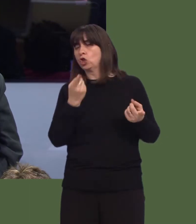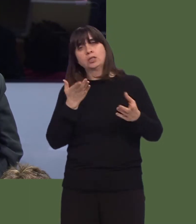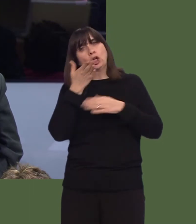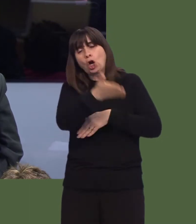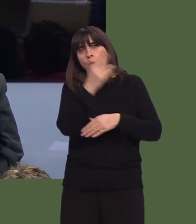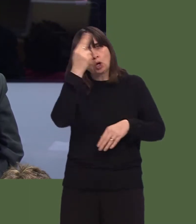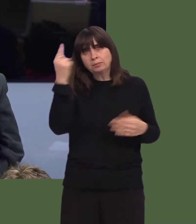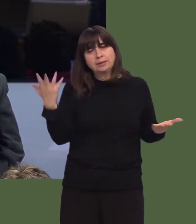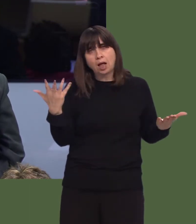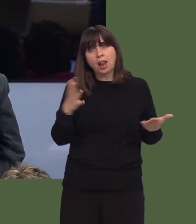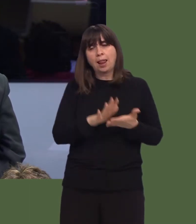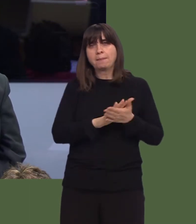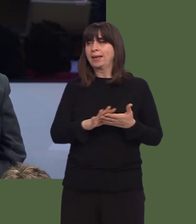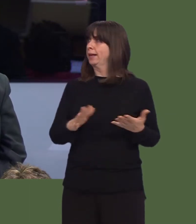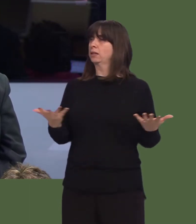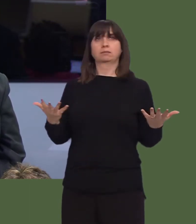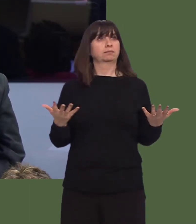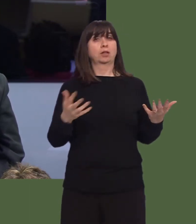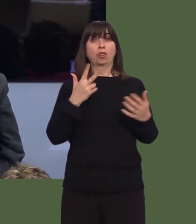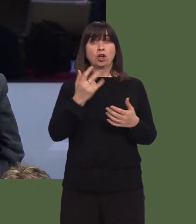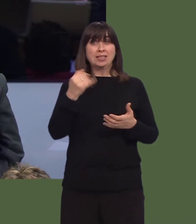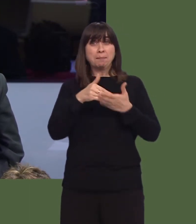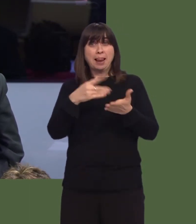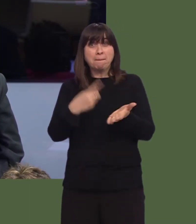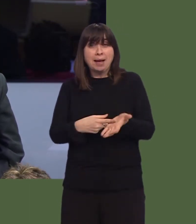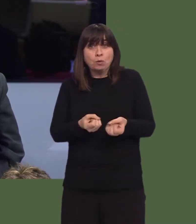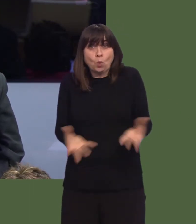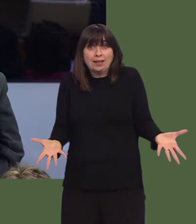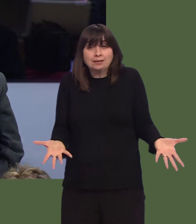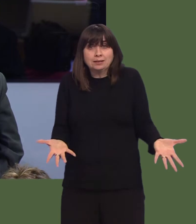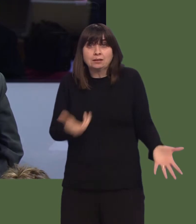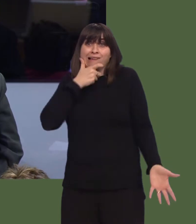than £36 million. It is a pretty staggering figure.